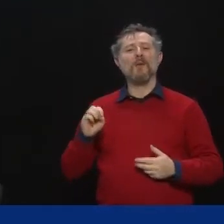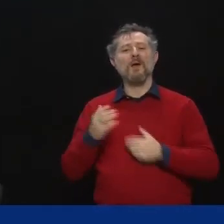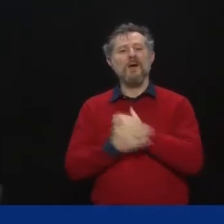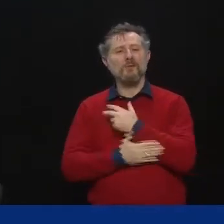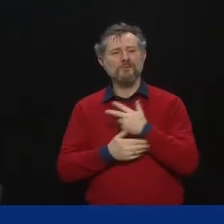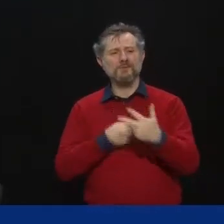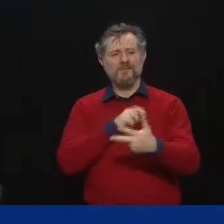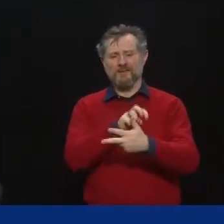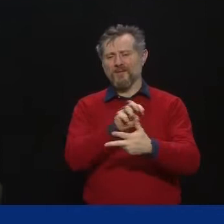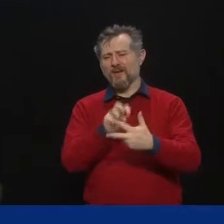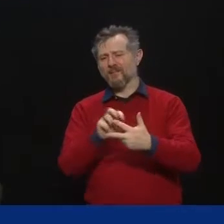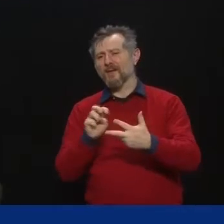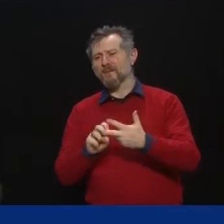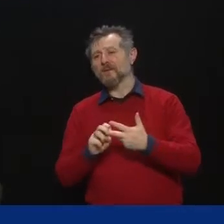EVERYWHERE FROM WYOMING COUNTY